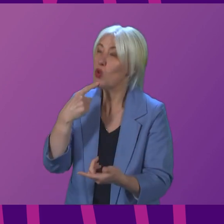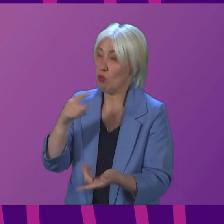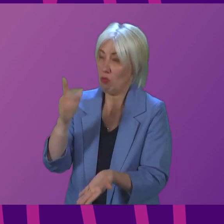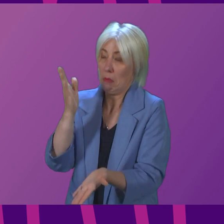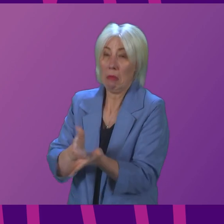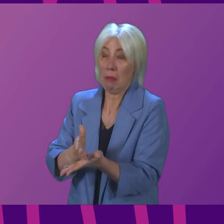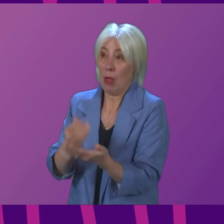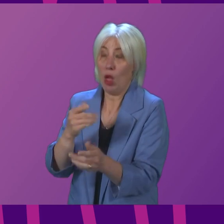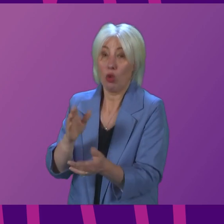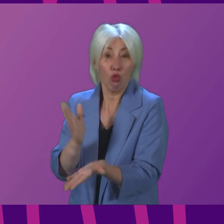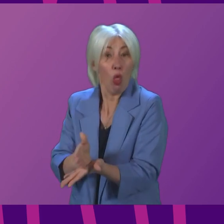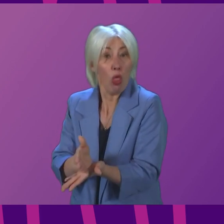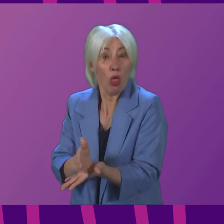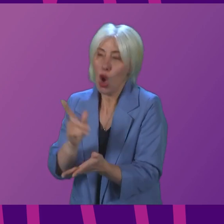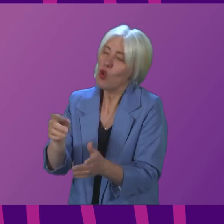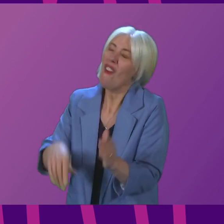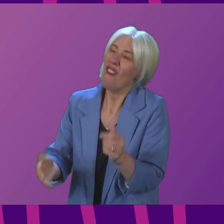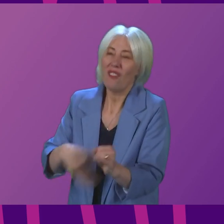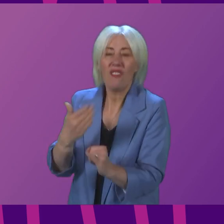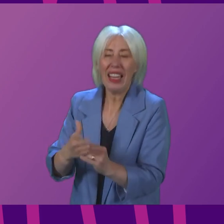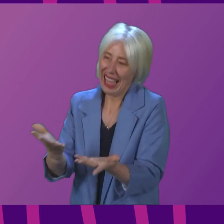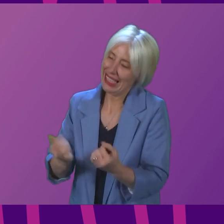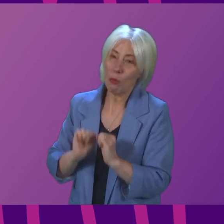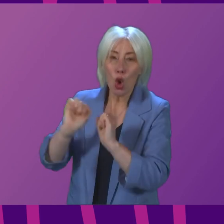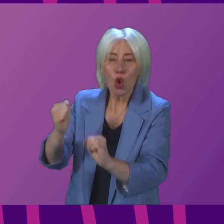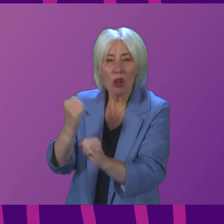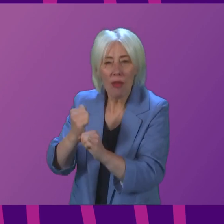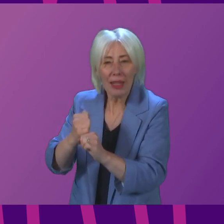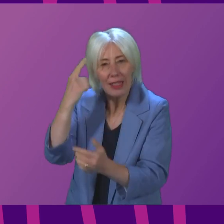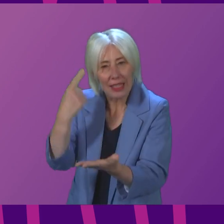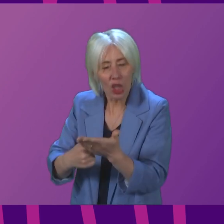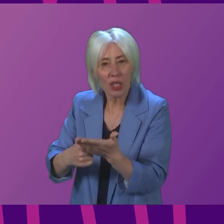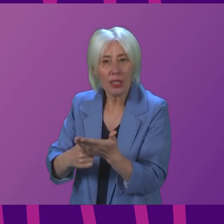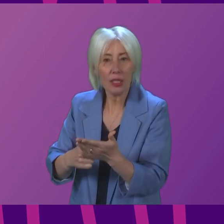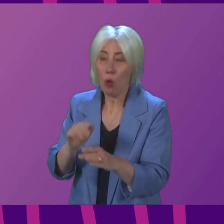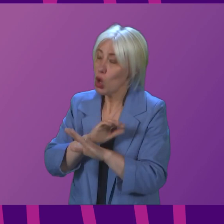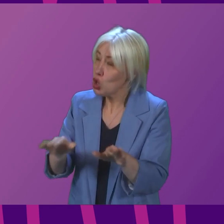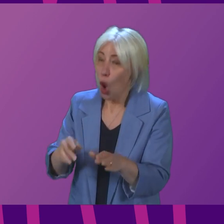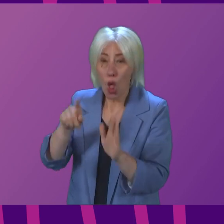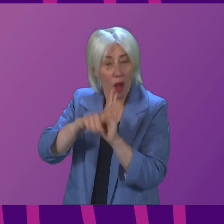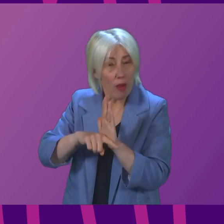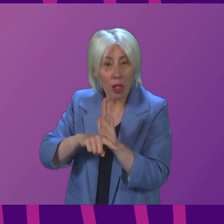Does she accept that her Government’s decisions and actions were unlawful, unreasonable and